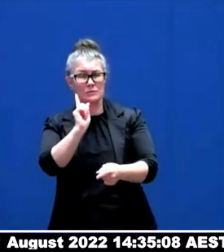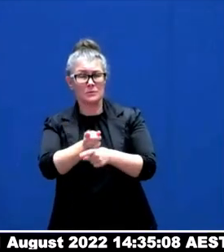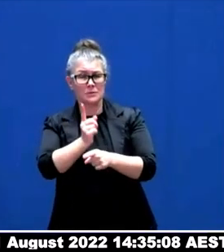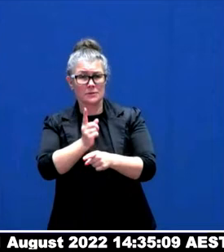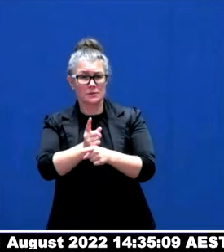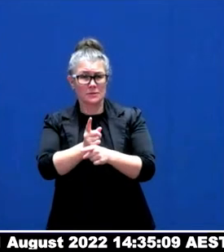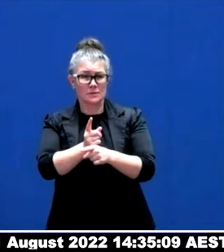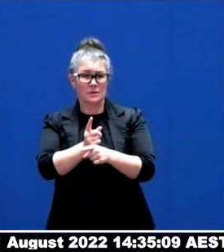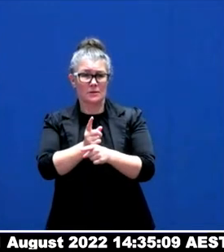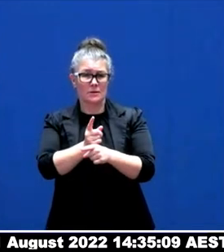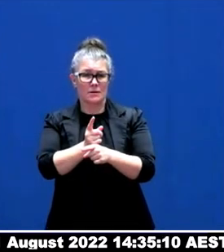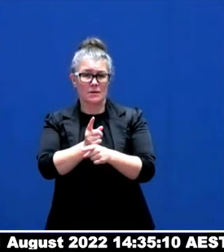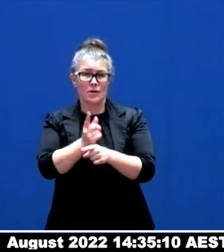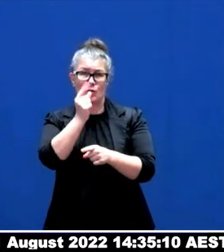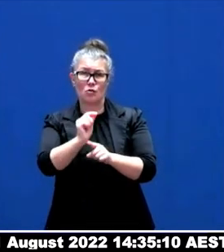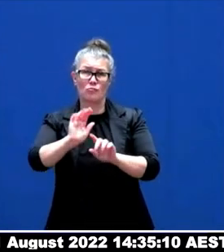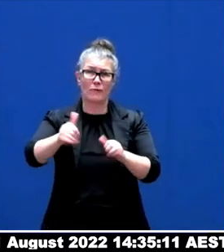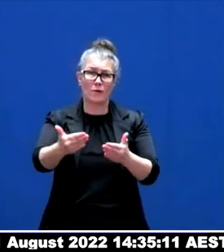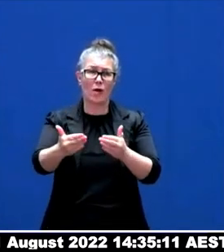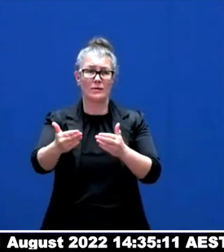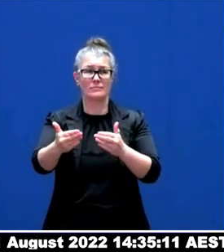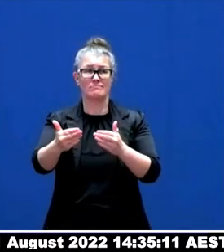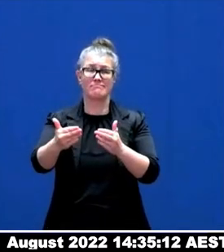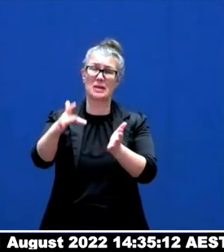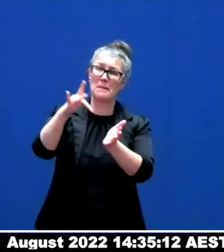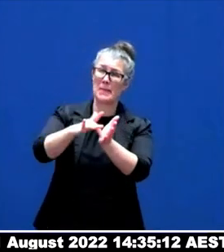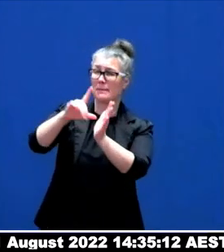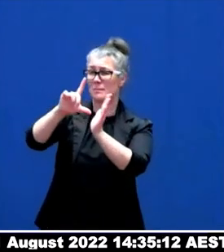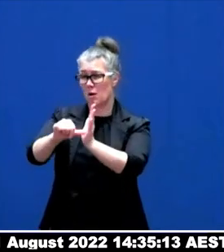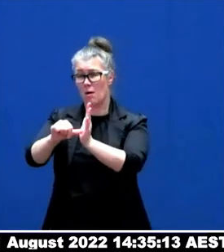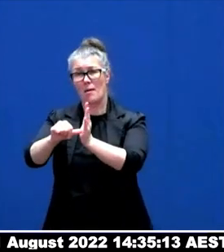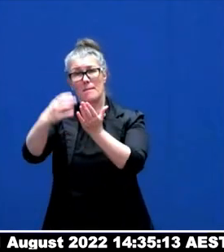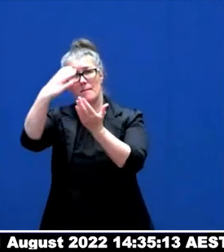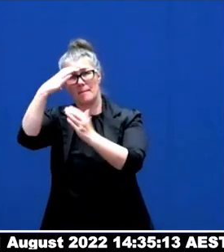accommodation. LISA SHORT: Mm-hmm. My understanding is that medium-term accommodation is only available